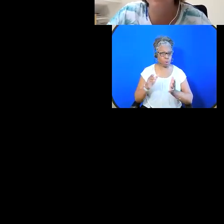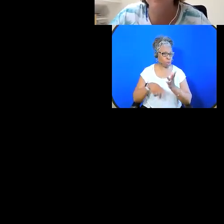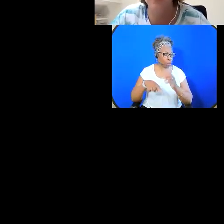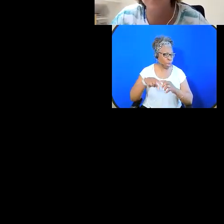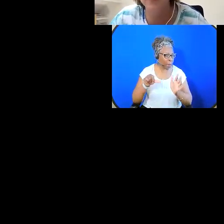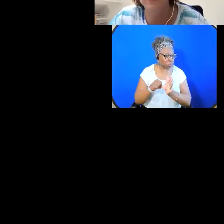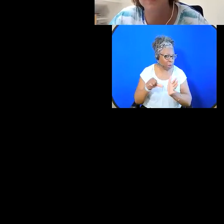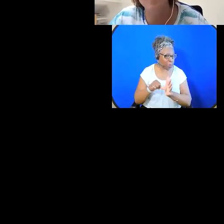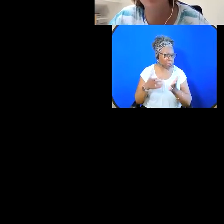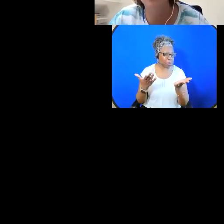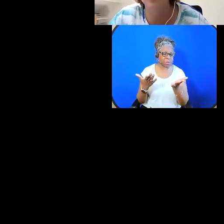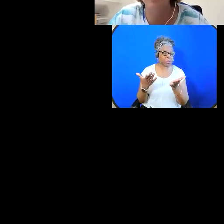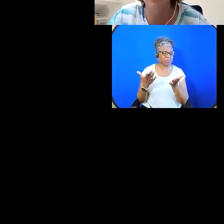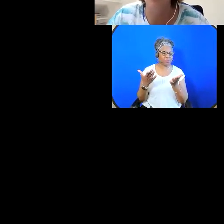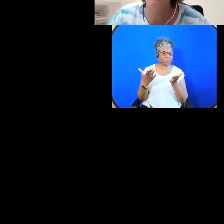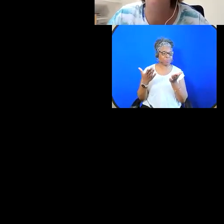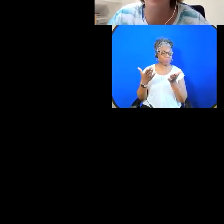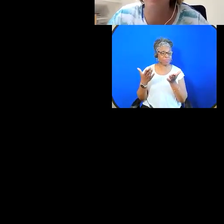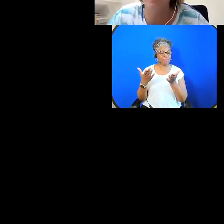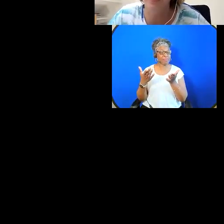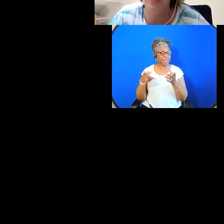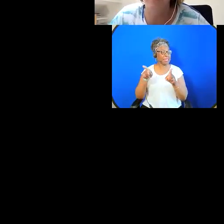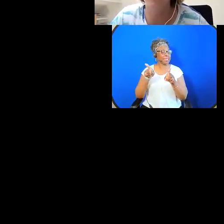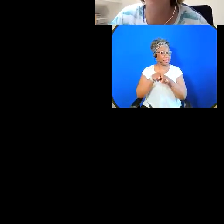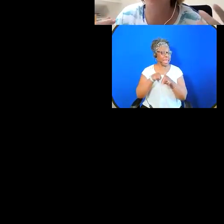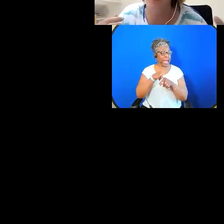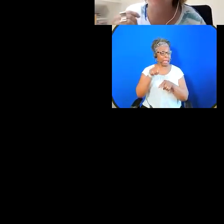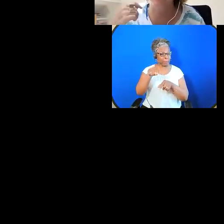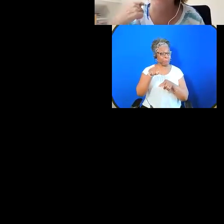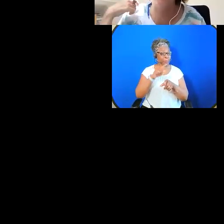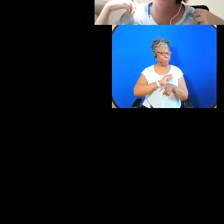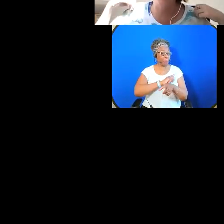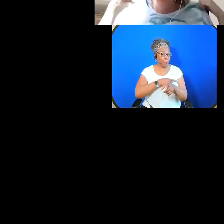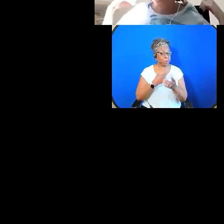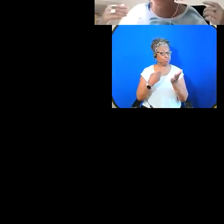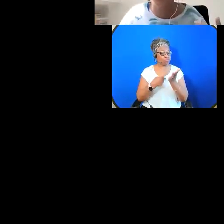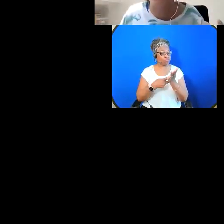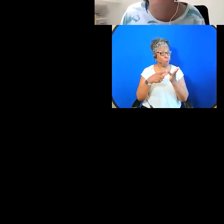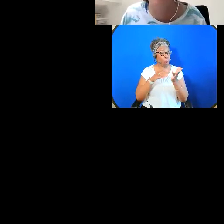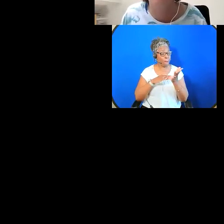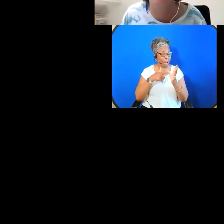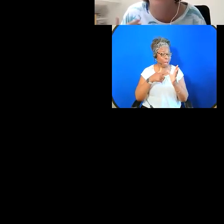the Roma community was blamed for quite a lot of issues such as for example, you know, other